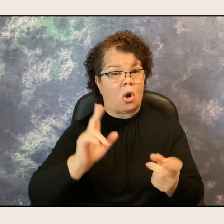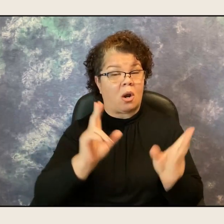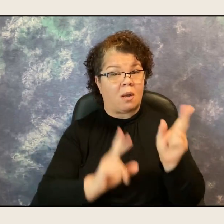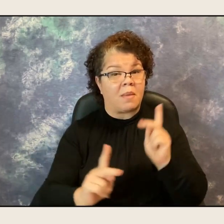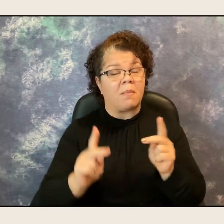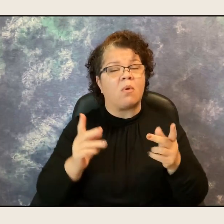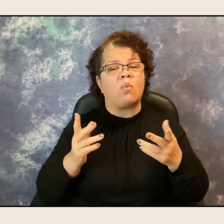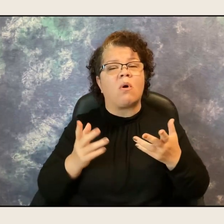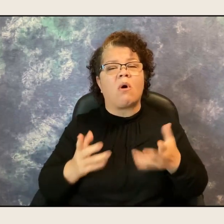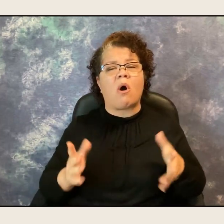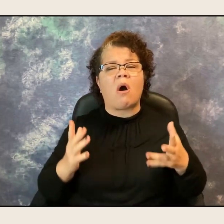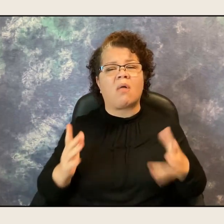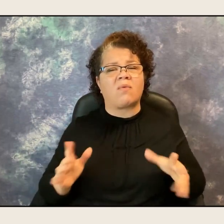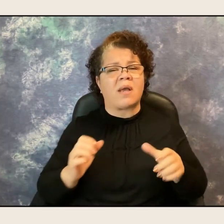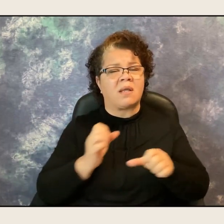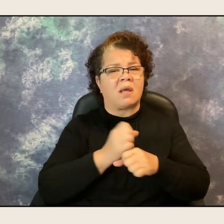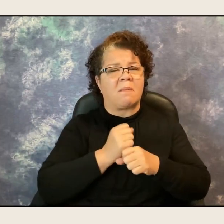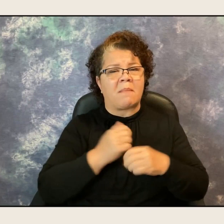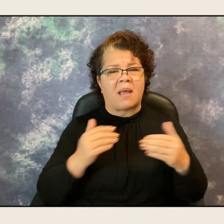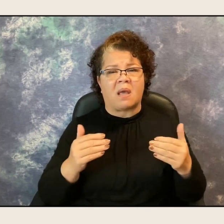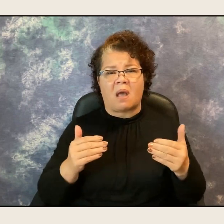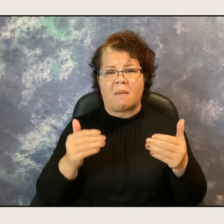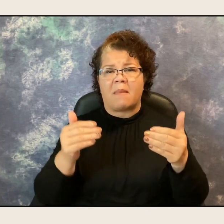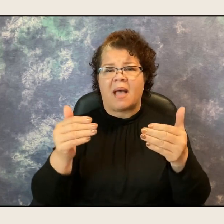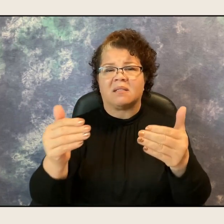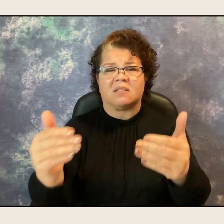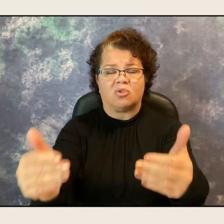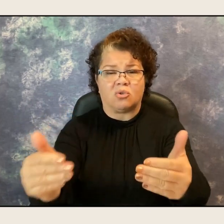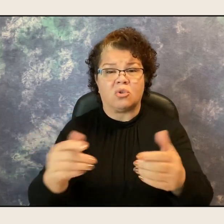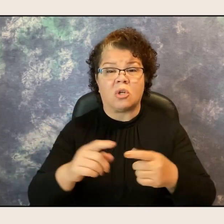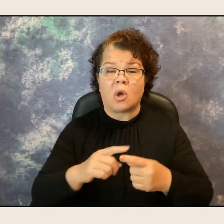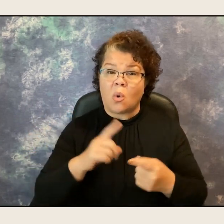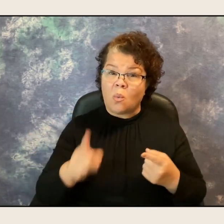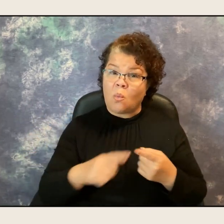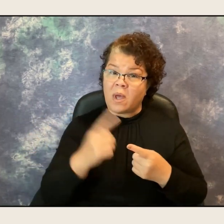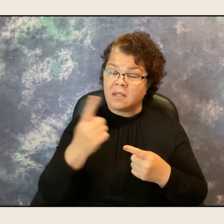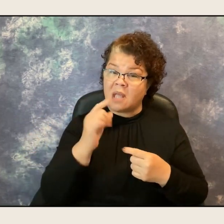when something is threatening your livelihood, the life of your children,